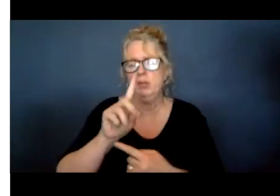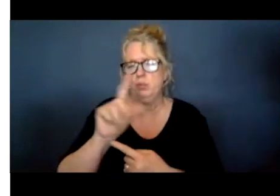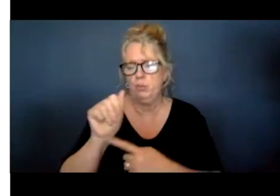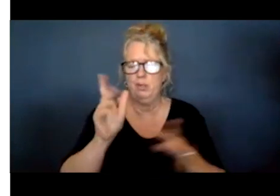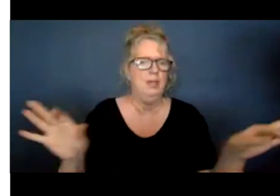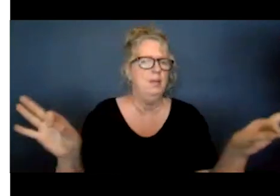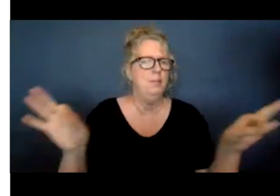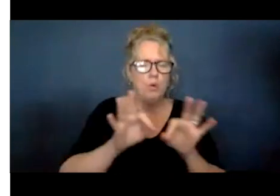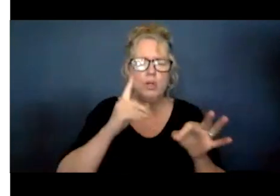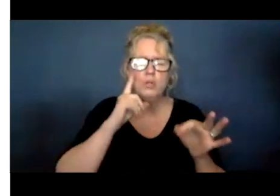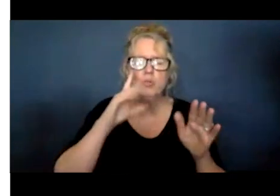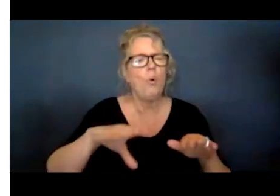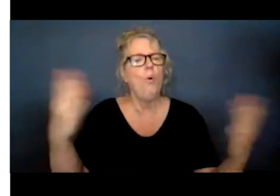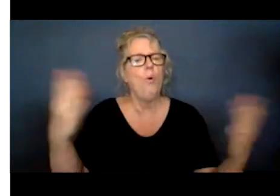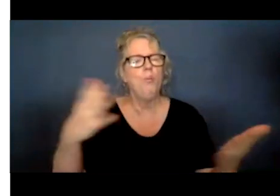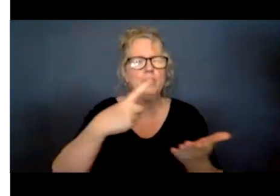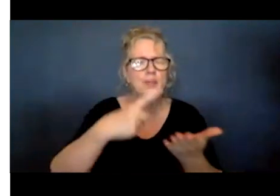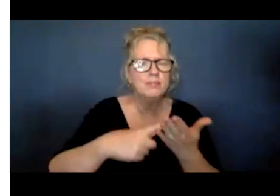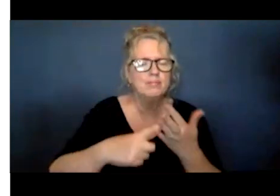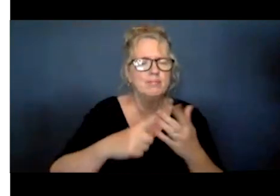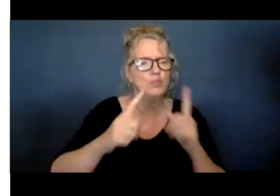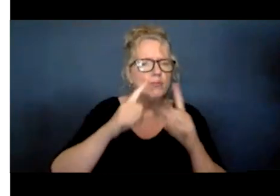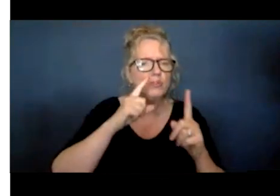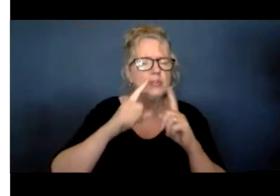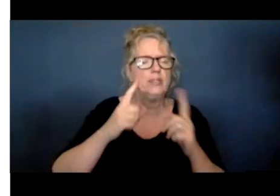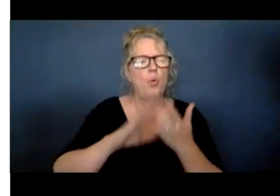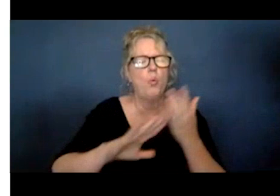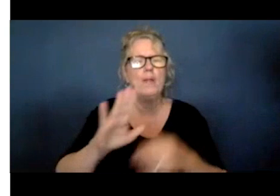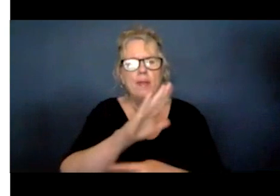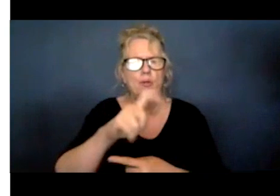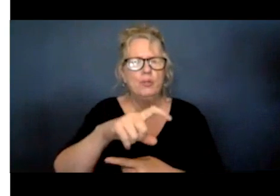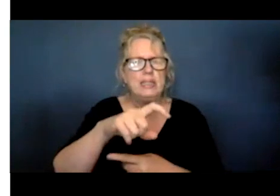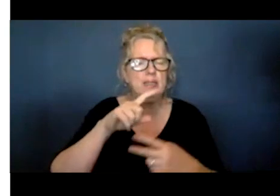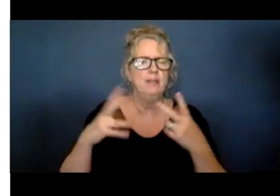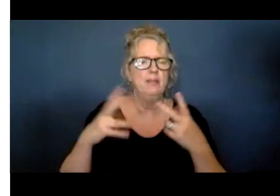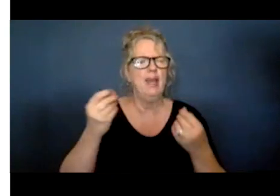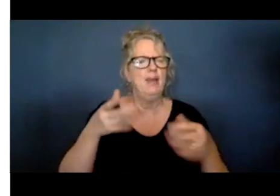open conversations with new employees about their needs and be responsive when they